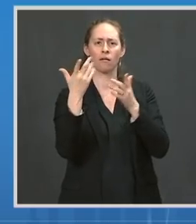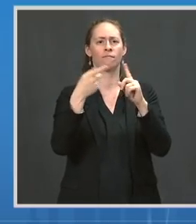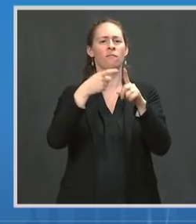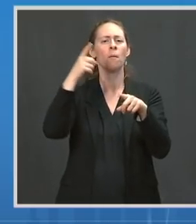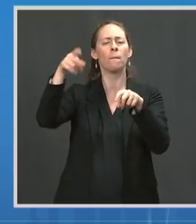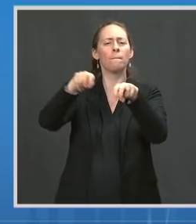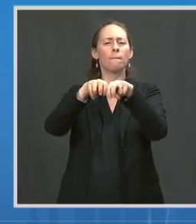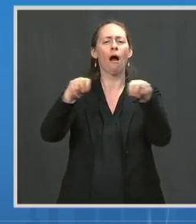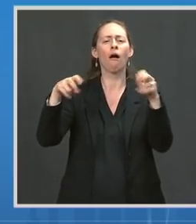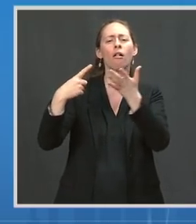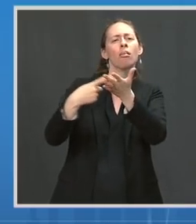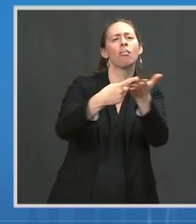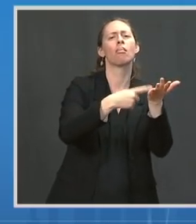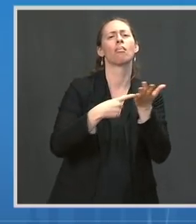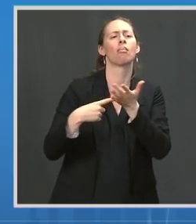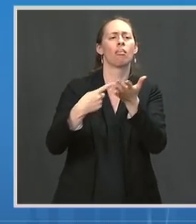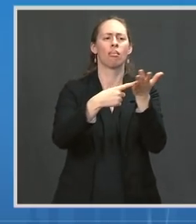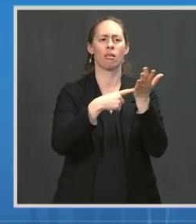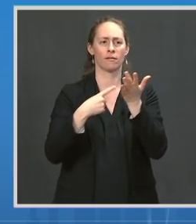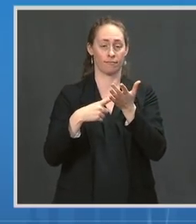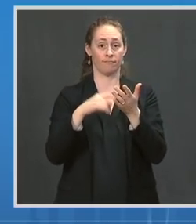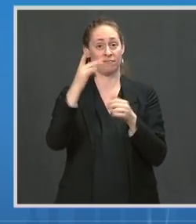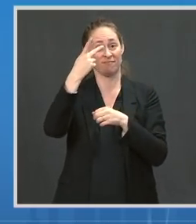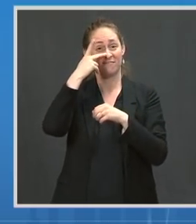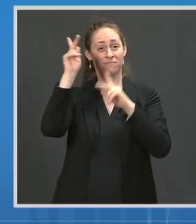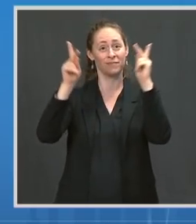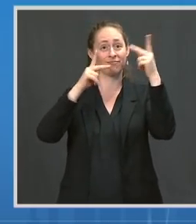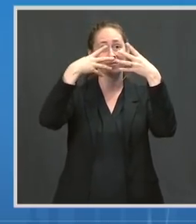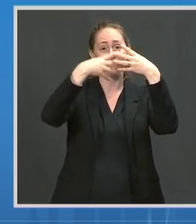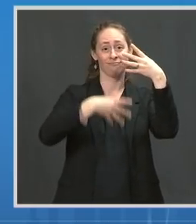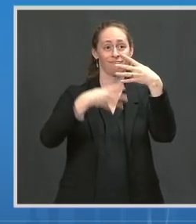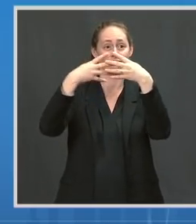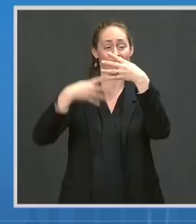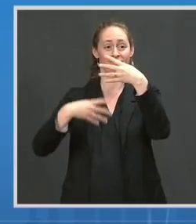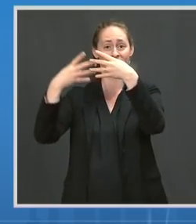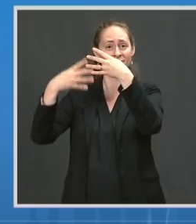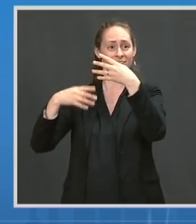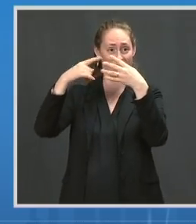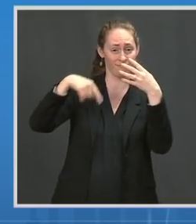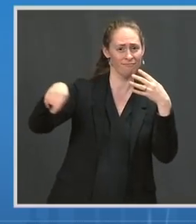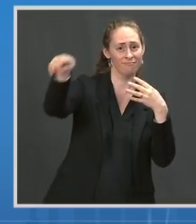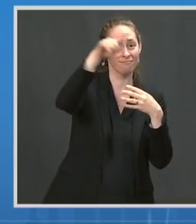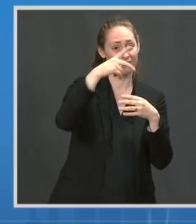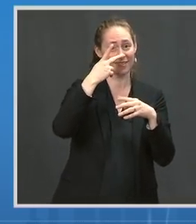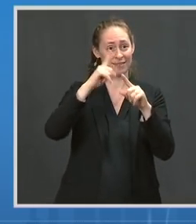This is a panel of individuals co-chaired by Dr. Cliff Lane,